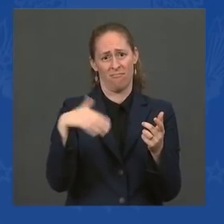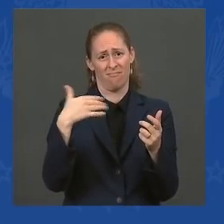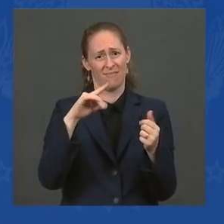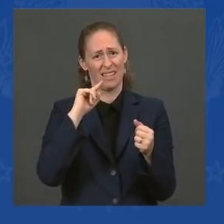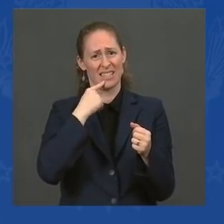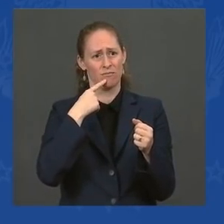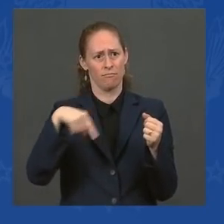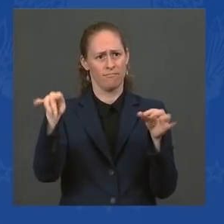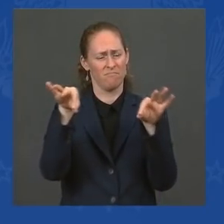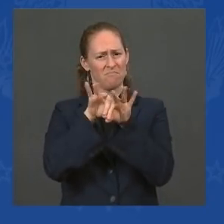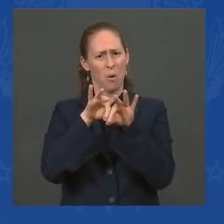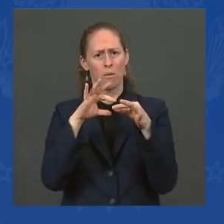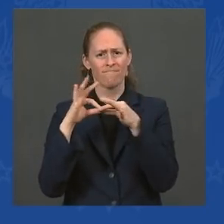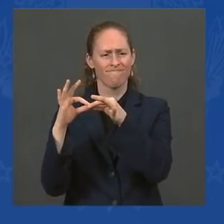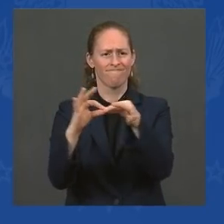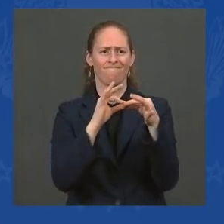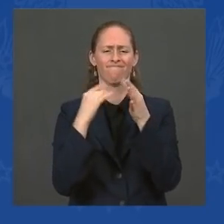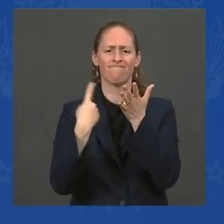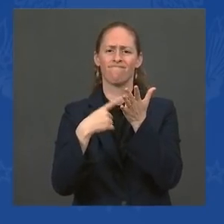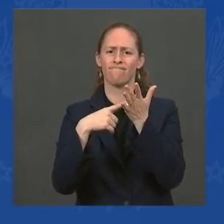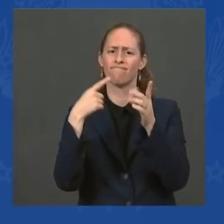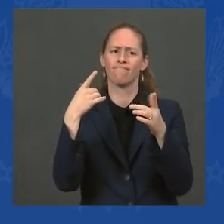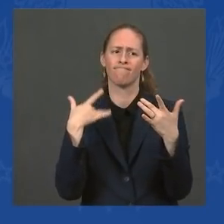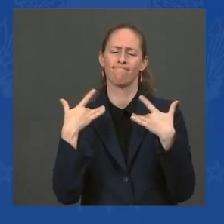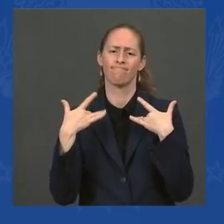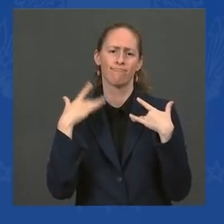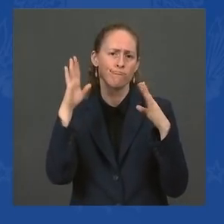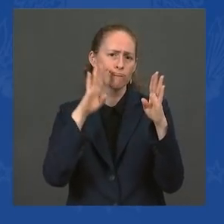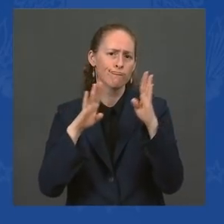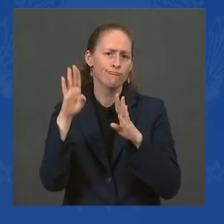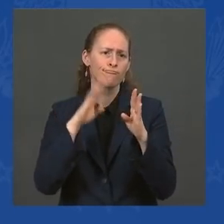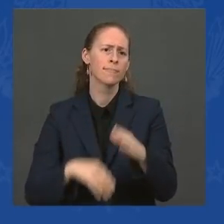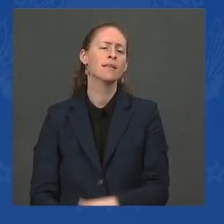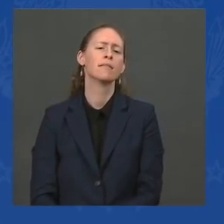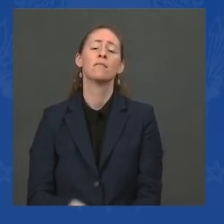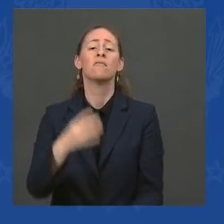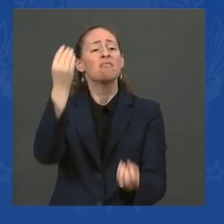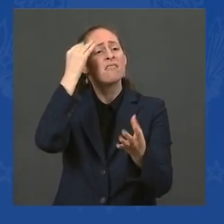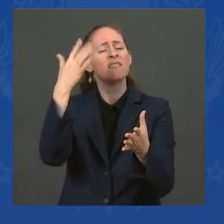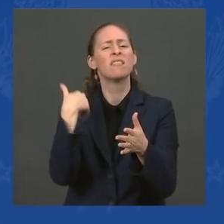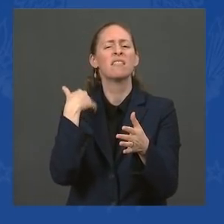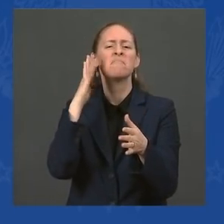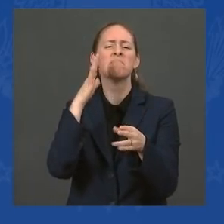And I'm going to make some brief comments, maybe ask a few questions.